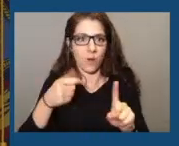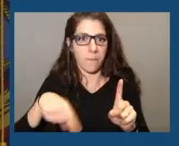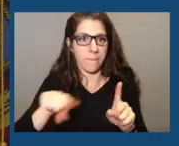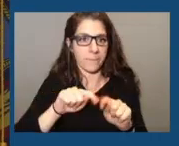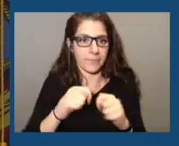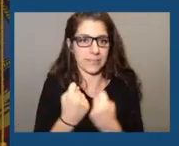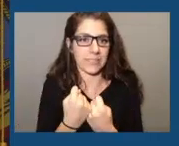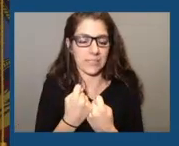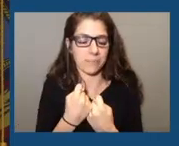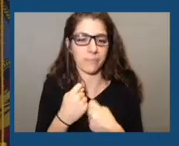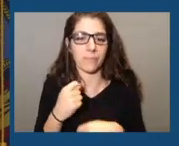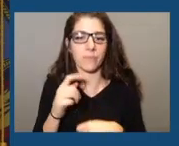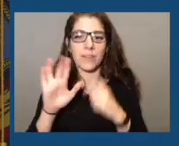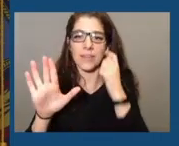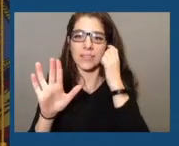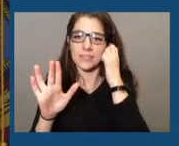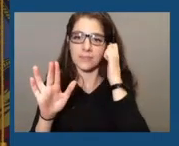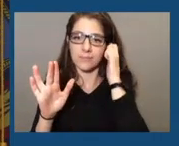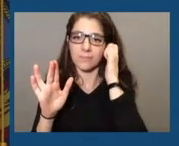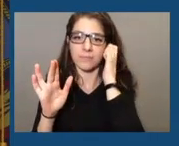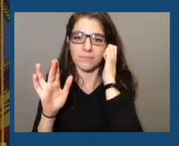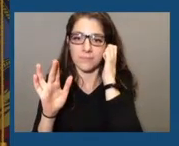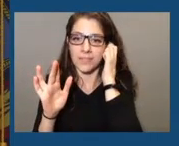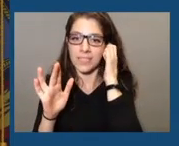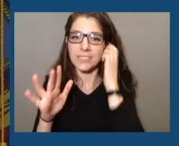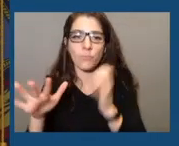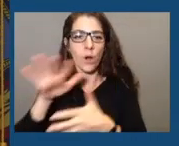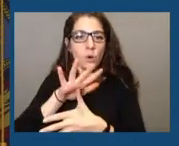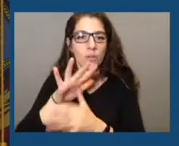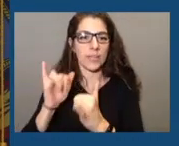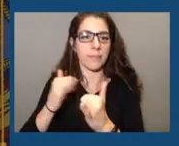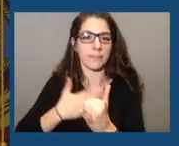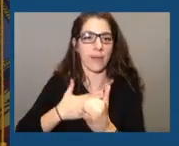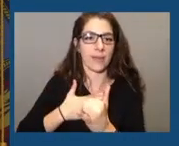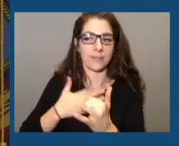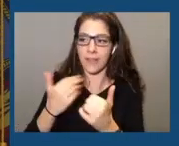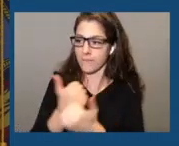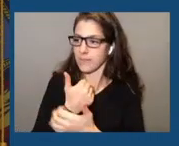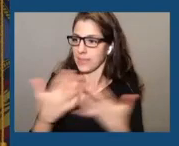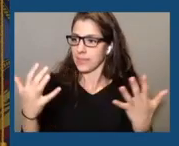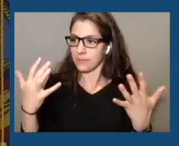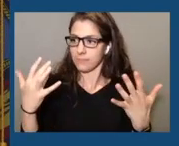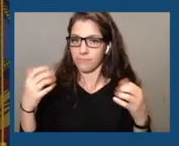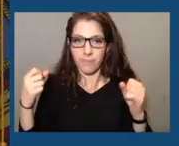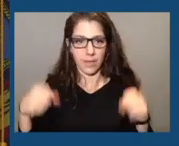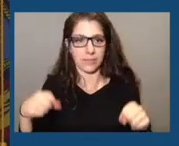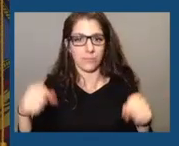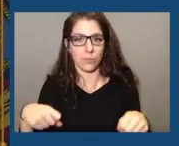and his priority is exactly the same as mine that is doing everything we can in our power to keep New Yorkers safe.